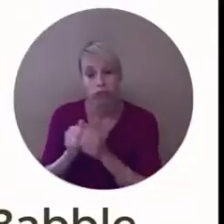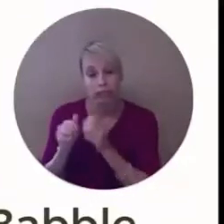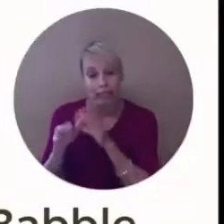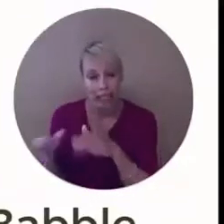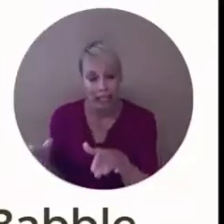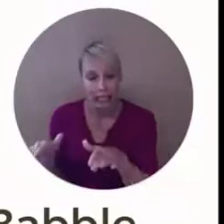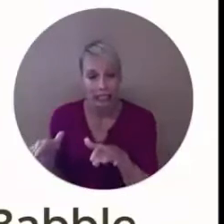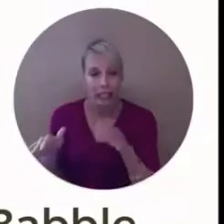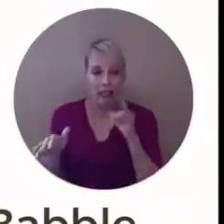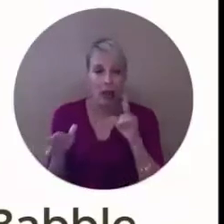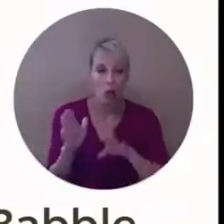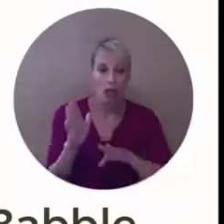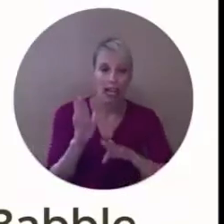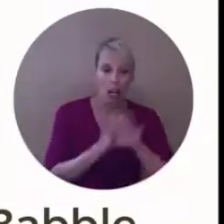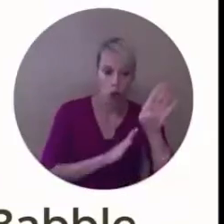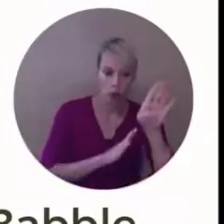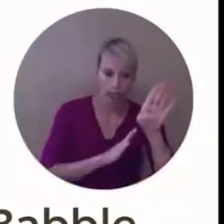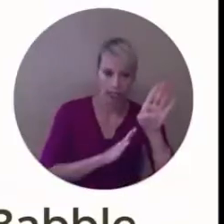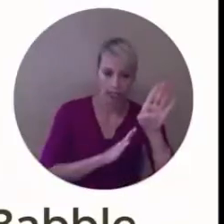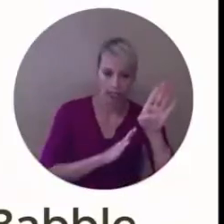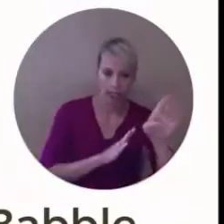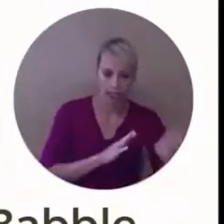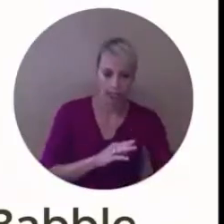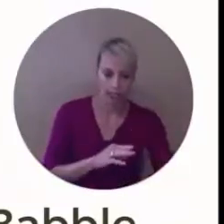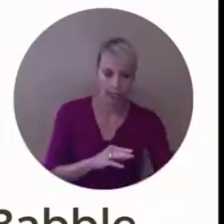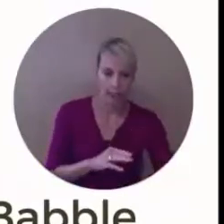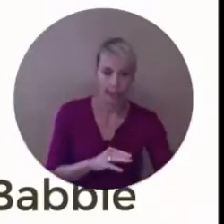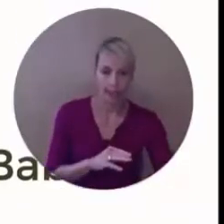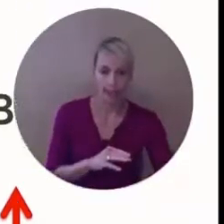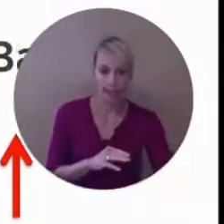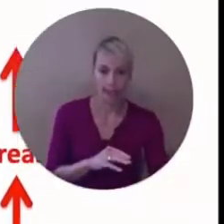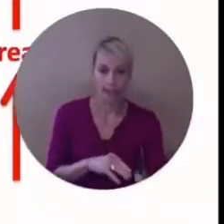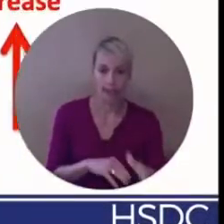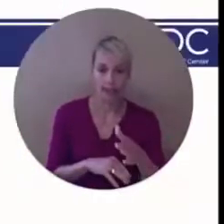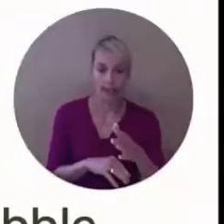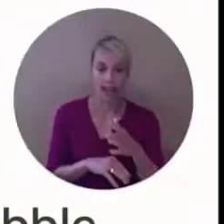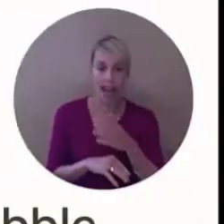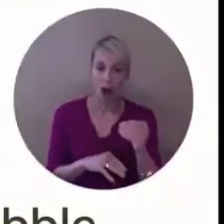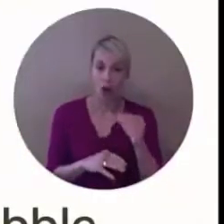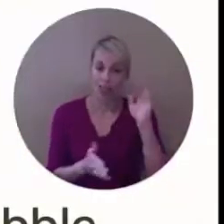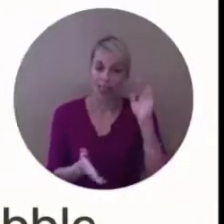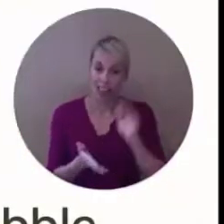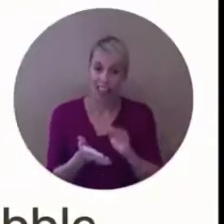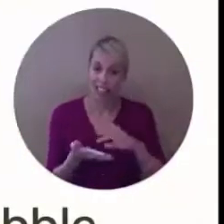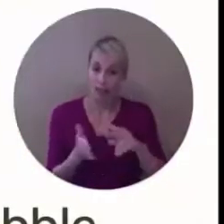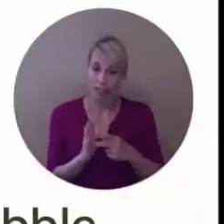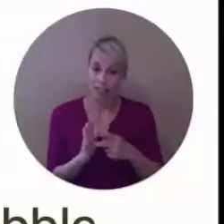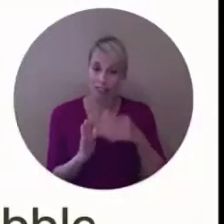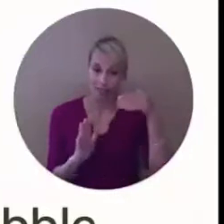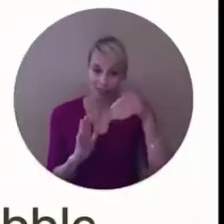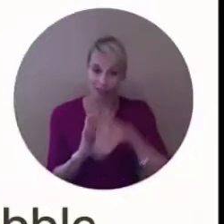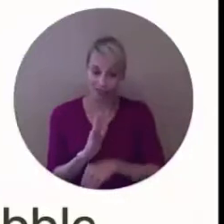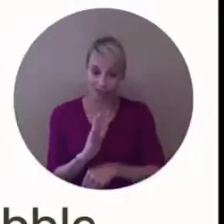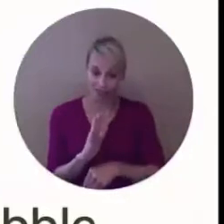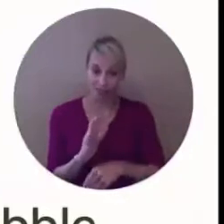the more kids are exposed to, the more it increases.